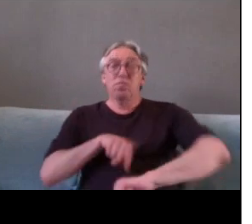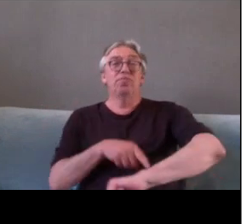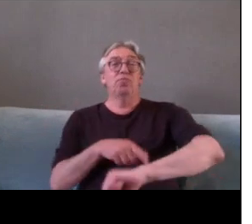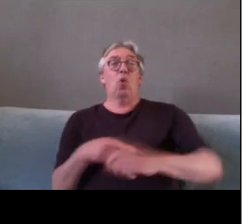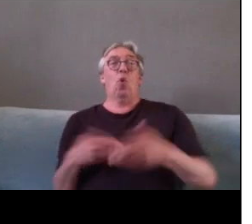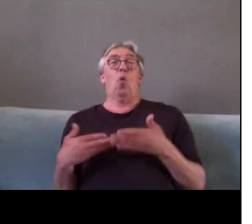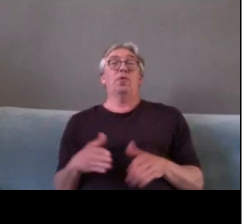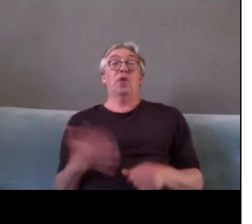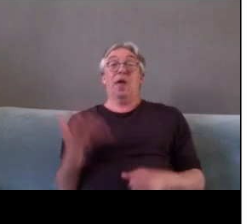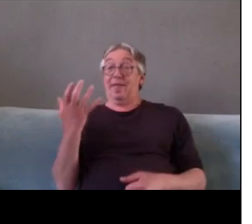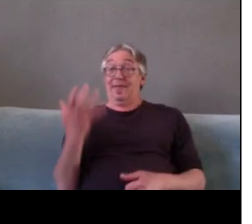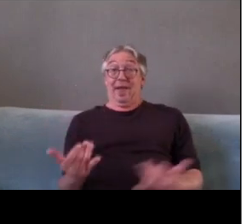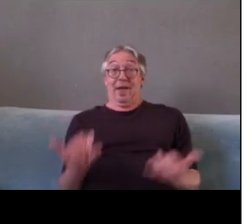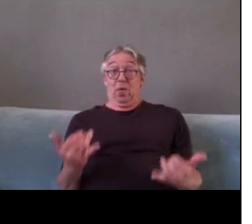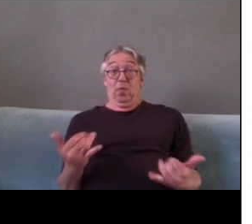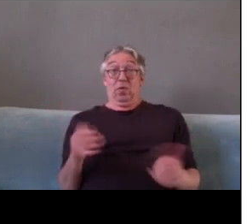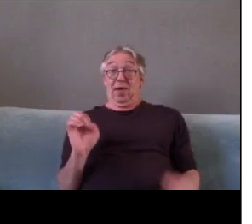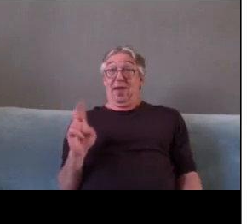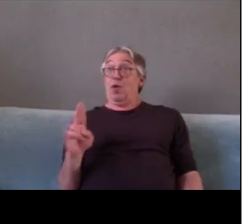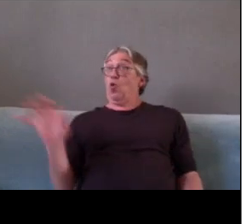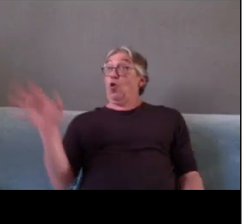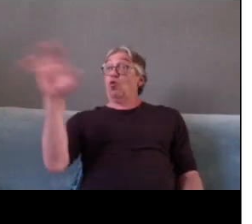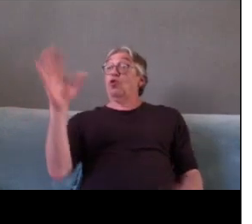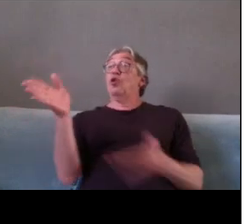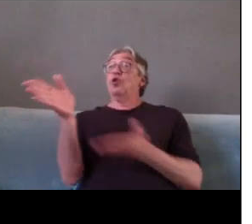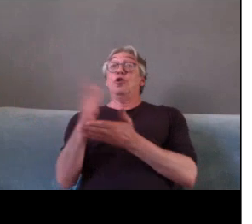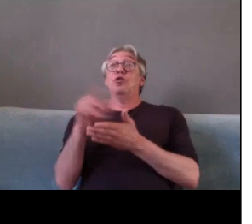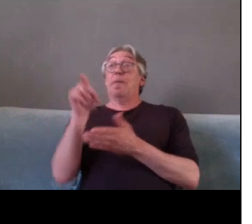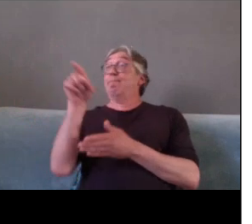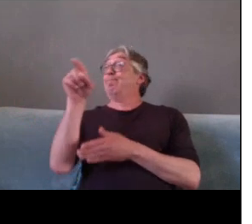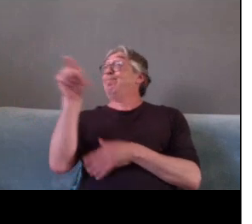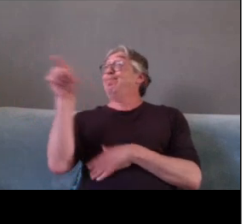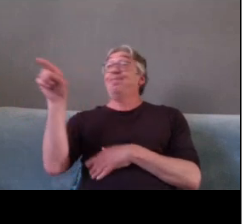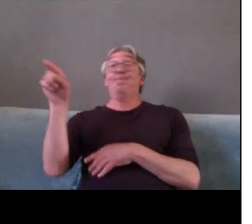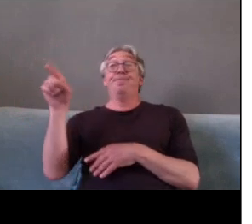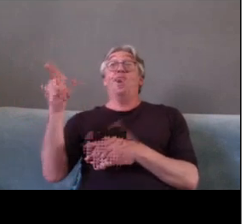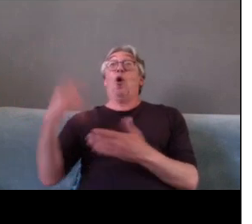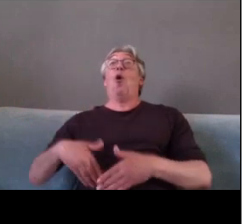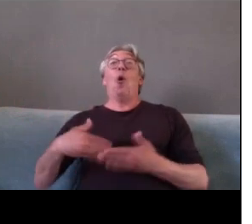They are available from morning to some time in the evening.